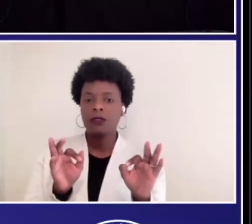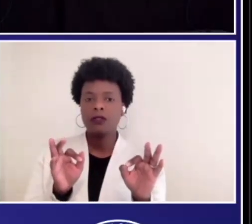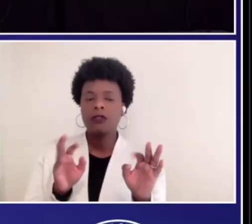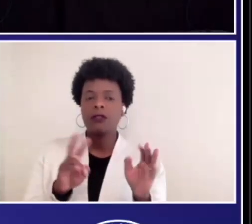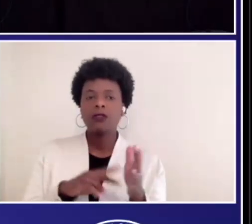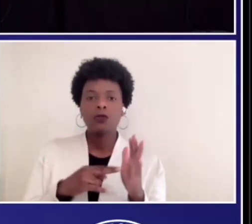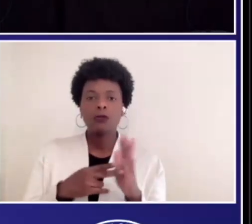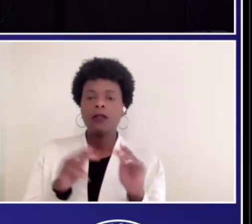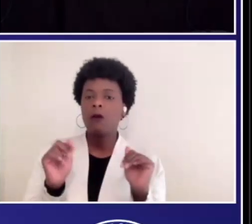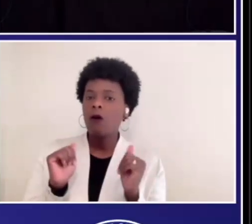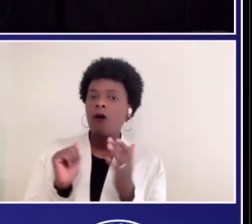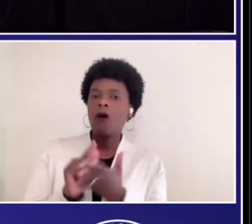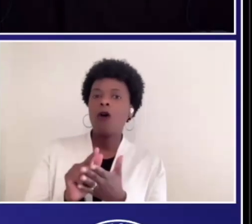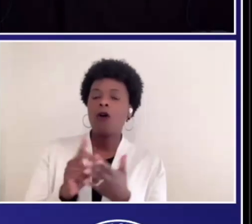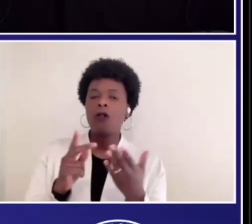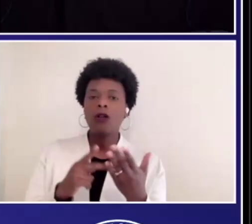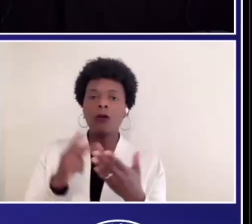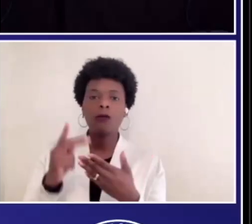programs at the baccalaureate level.